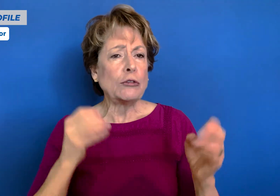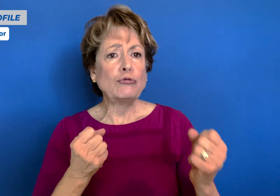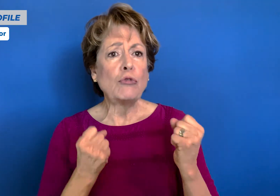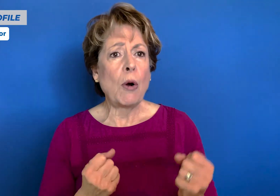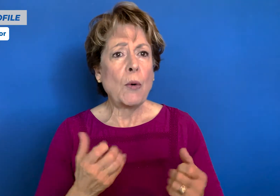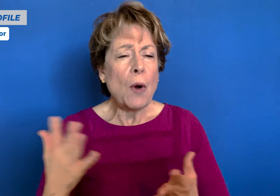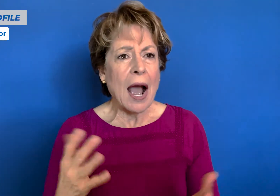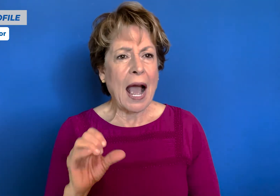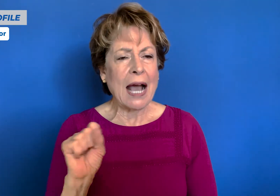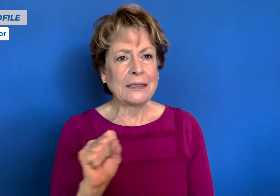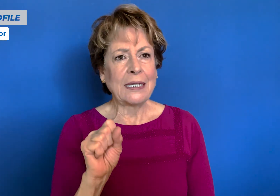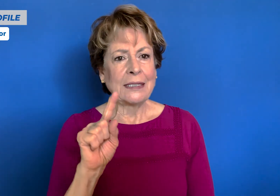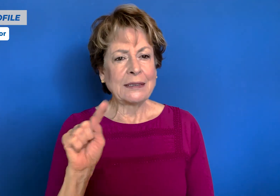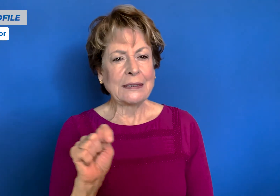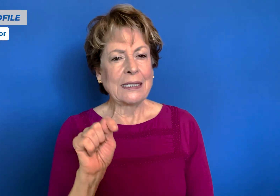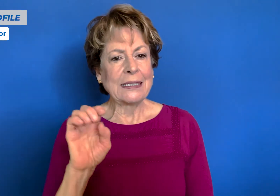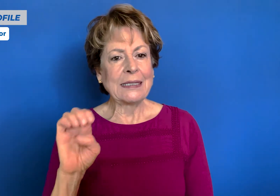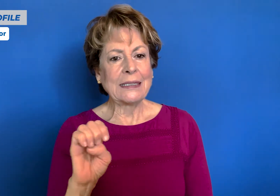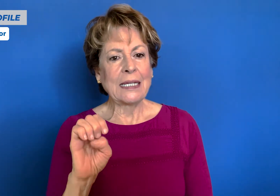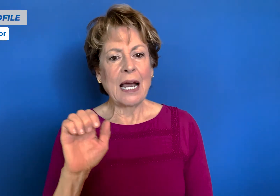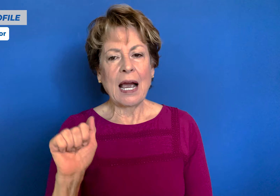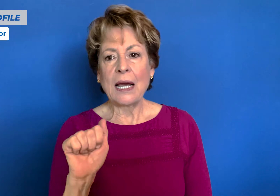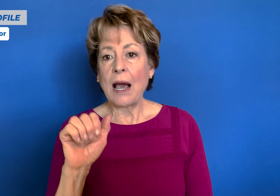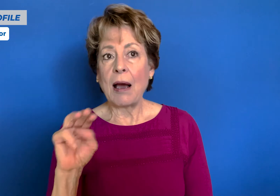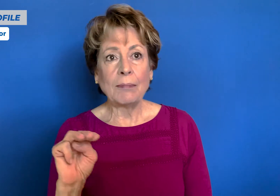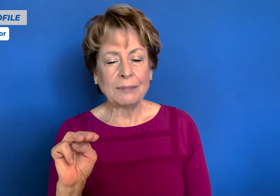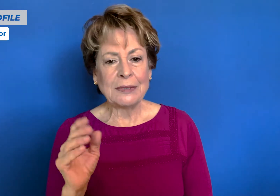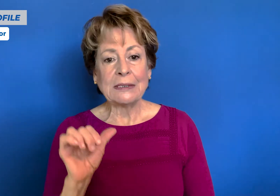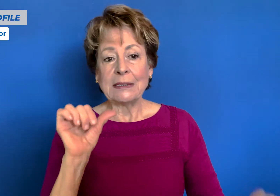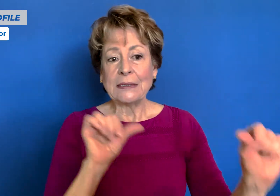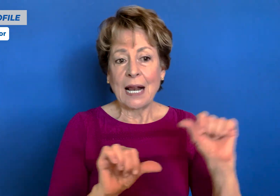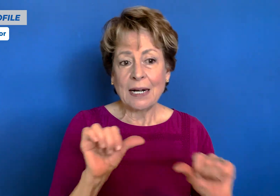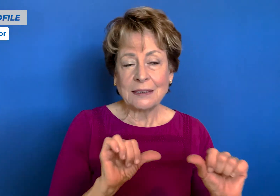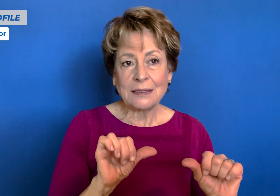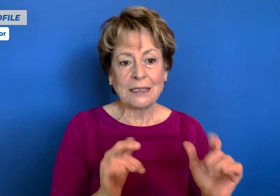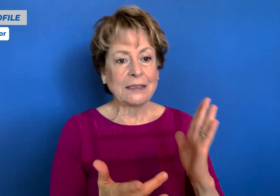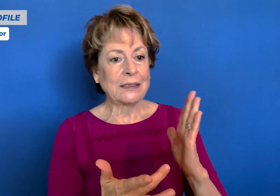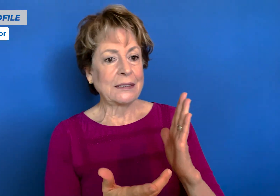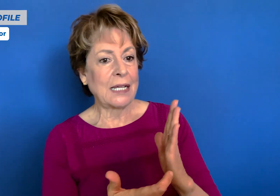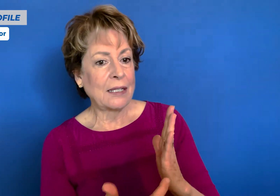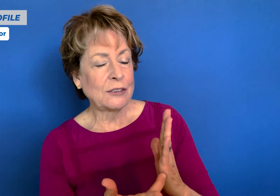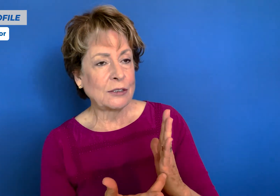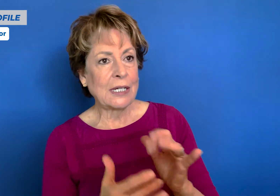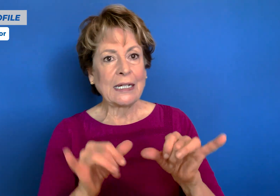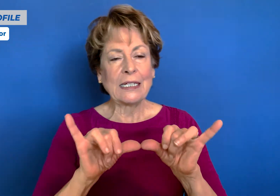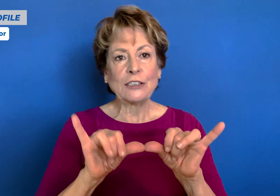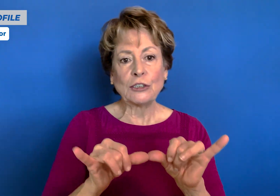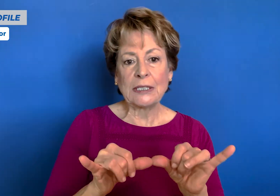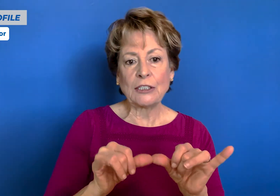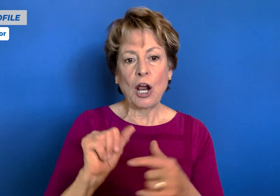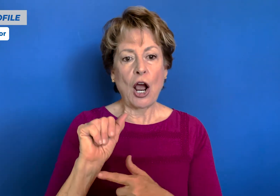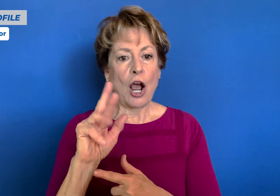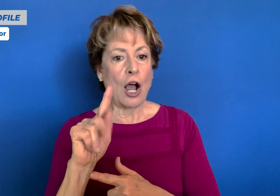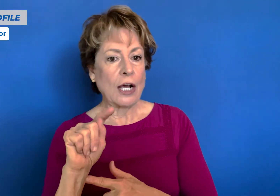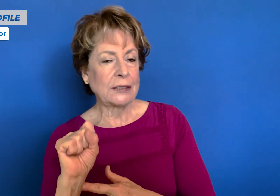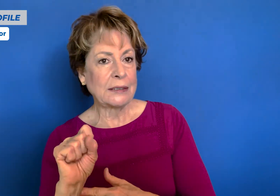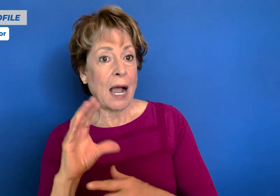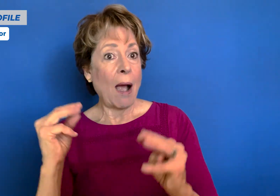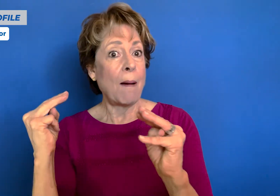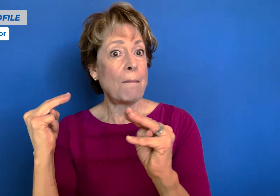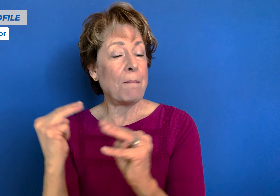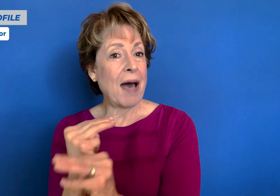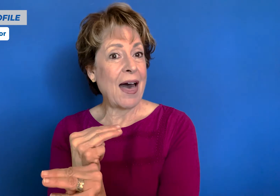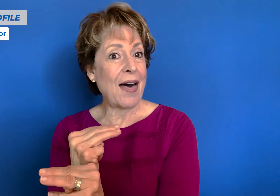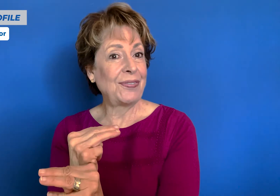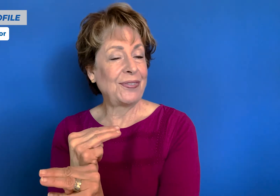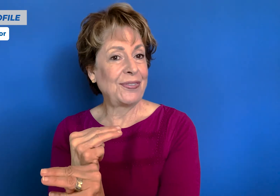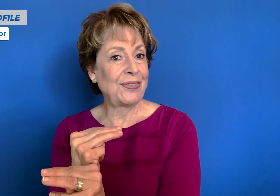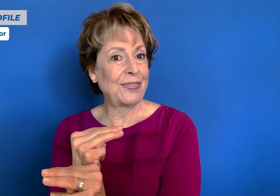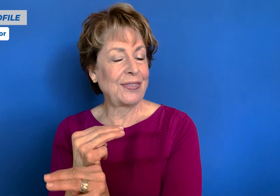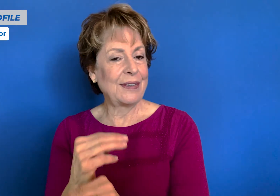Strengthen focus on STEAM (Science, Technology, Engineering, Arts, and Math).